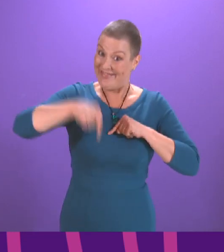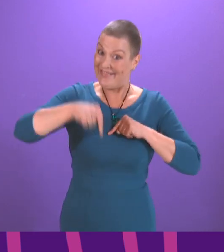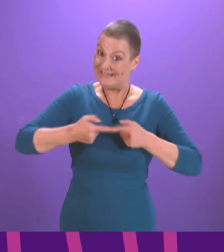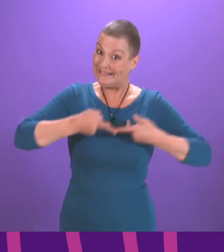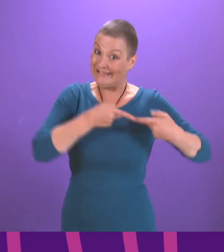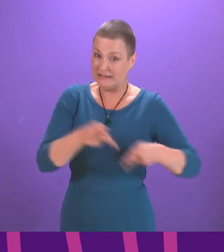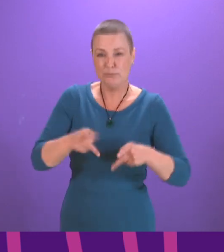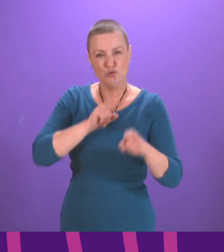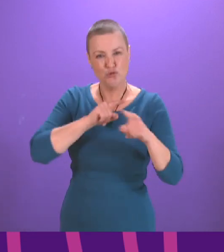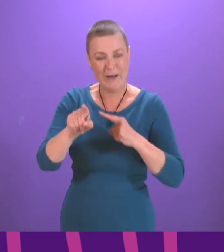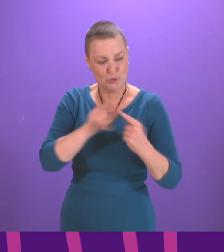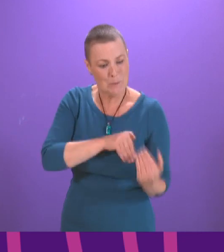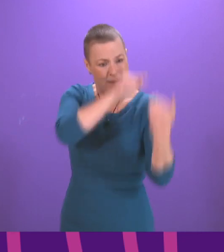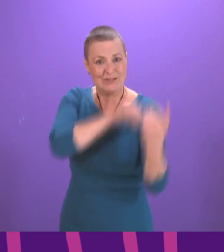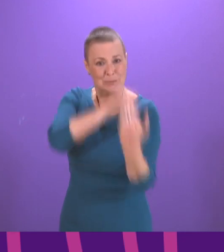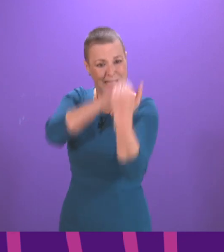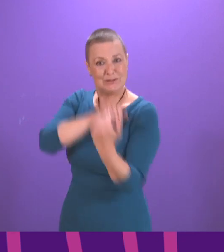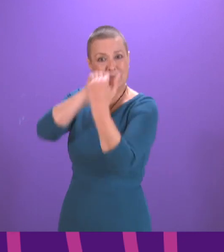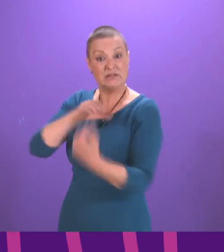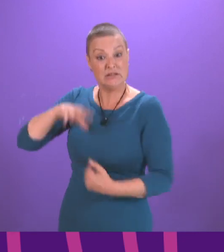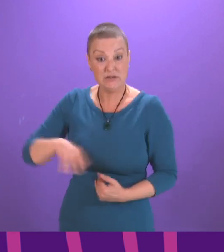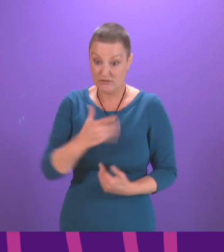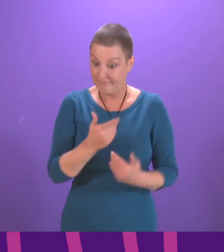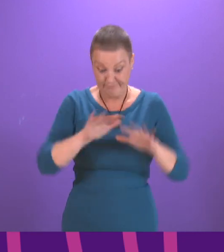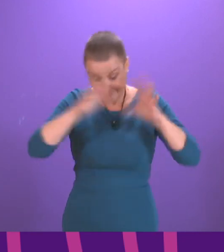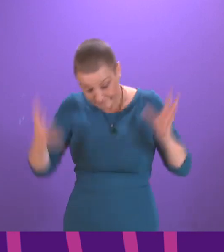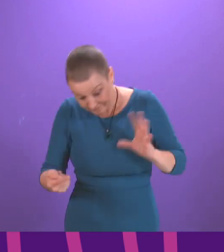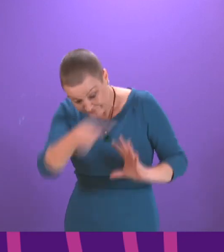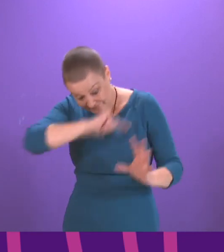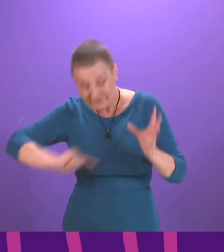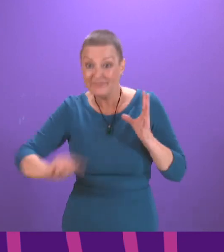as proportionate an approach as possible. In many and increasing numbers of countries,